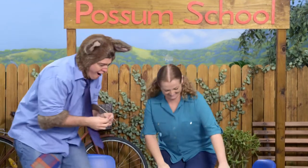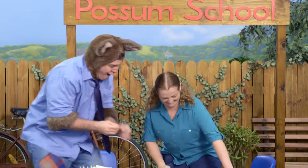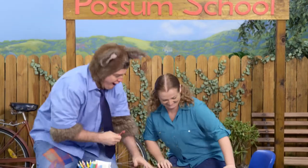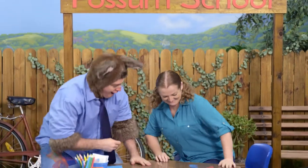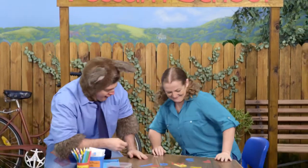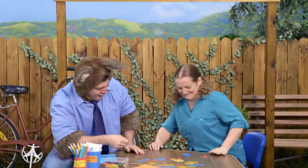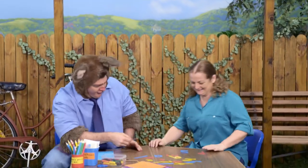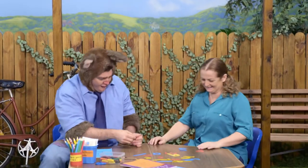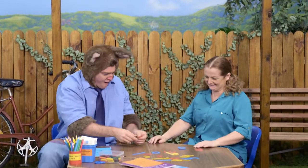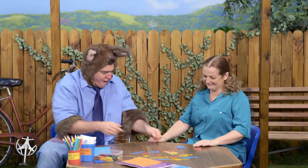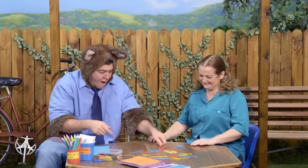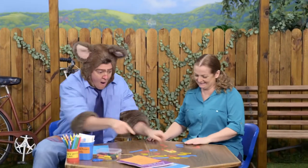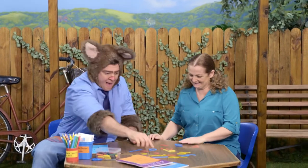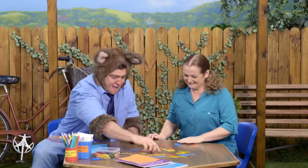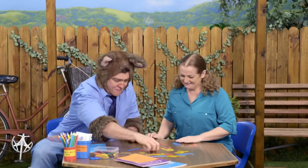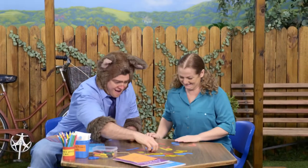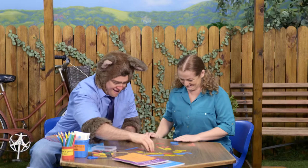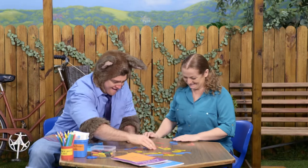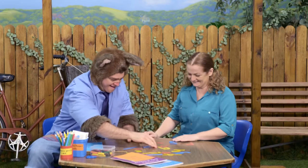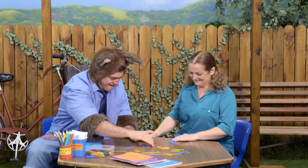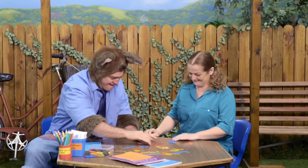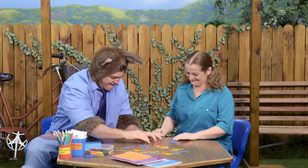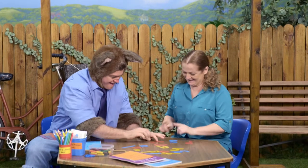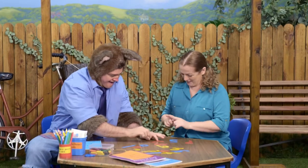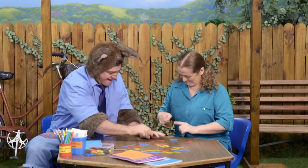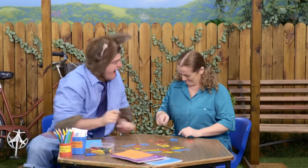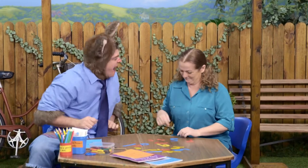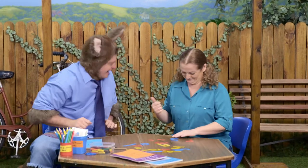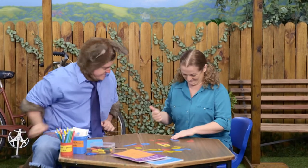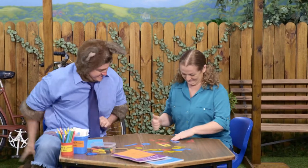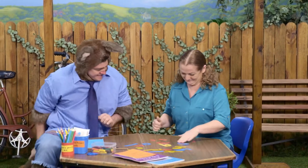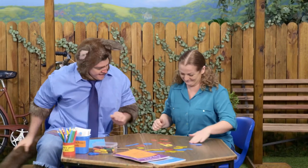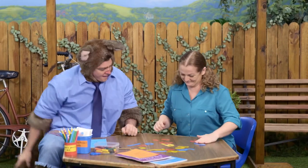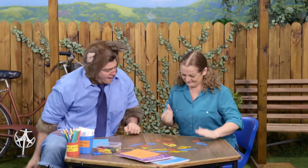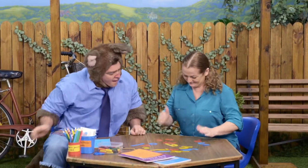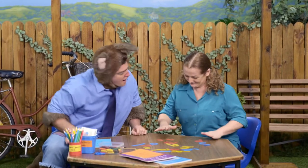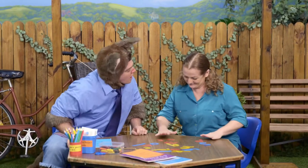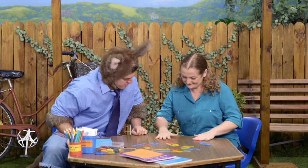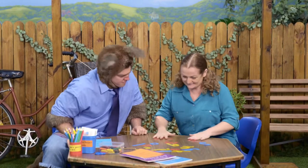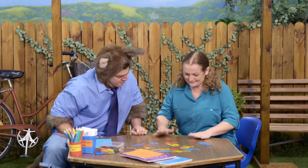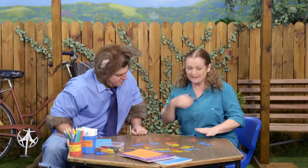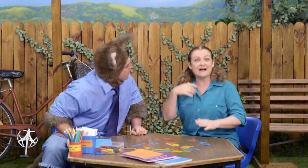Oh! Oh, here it is. Oh, yes, that's right. Great.